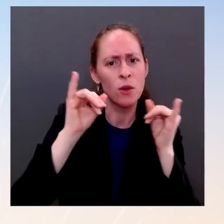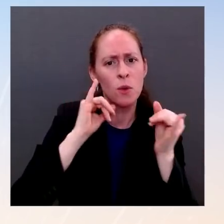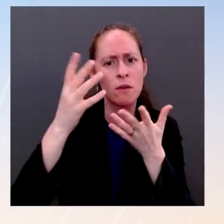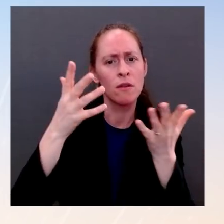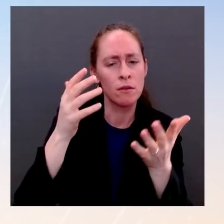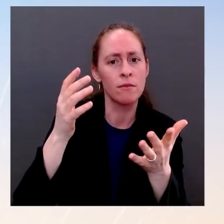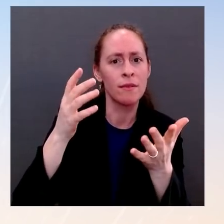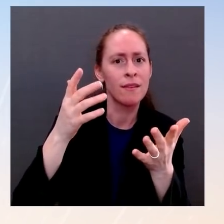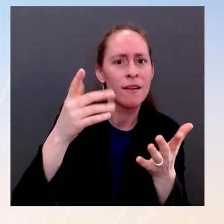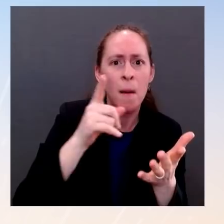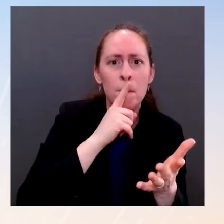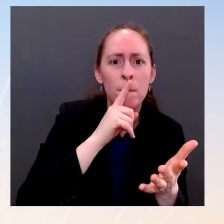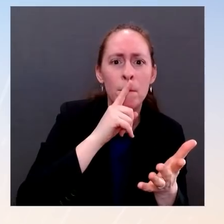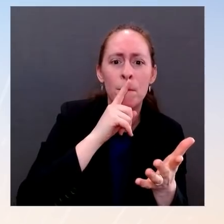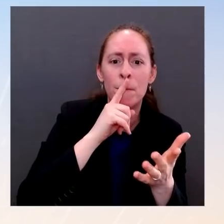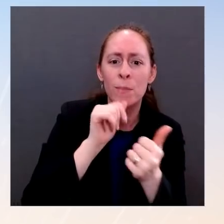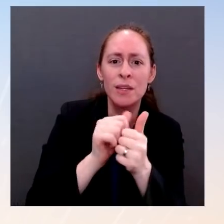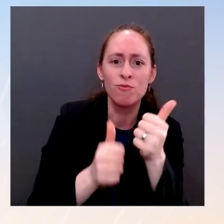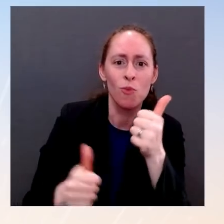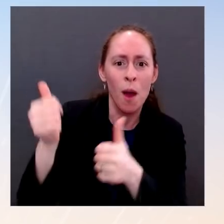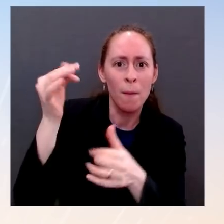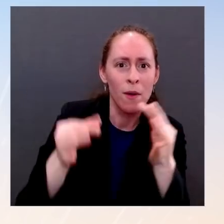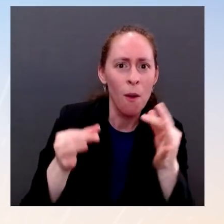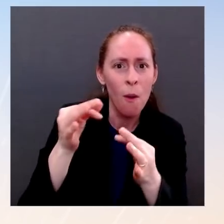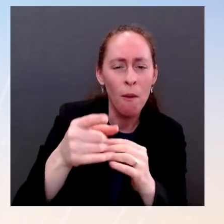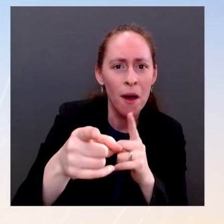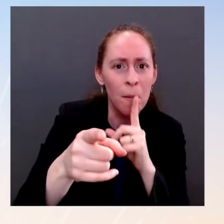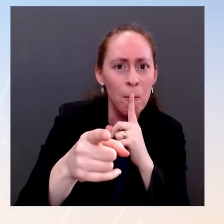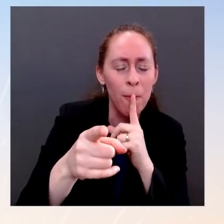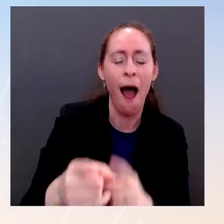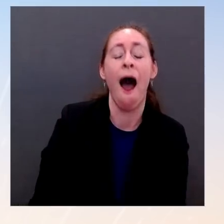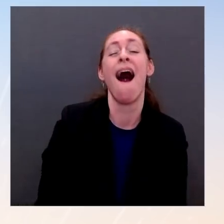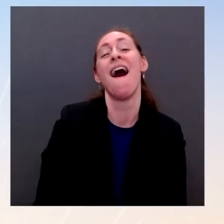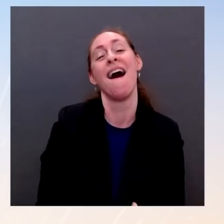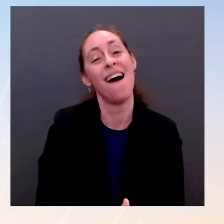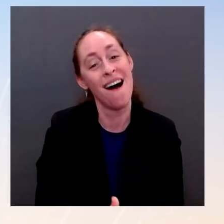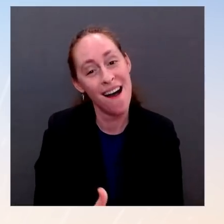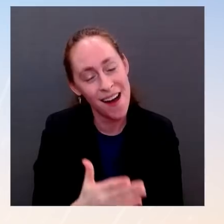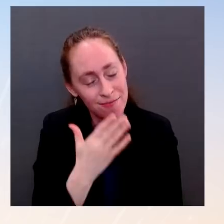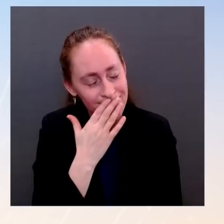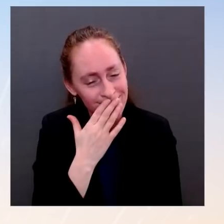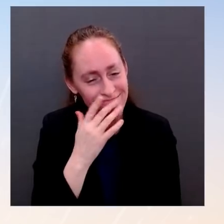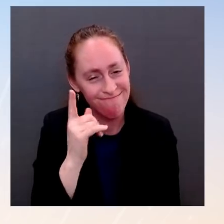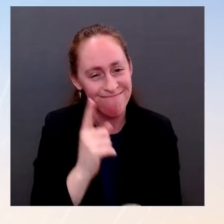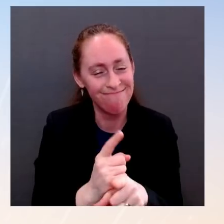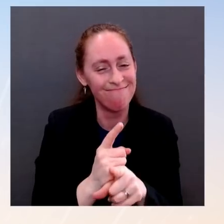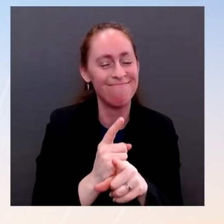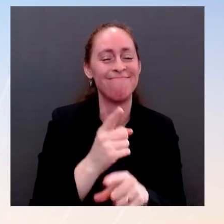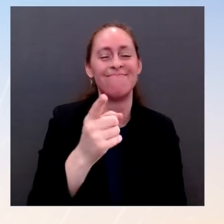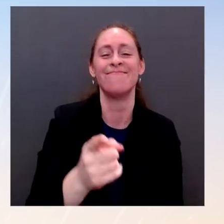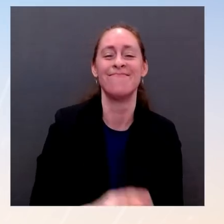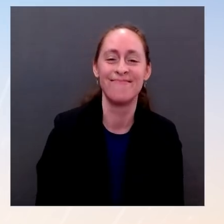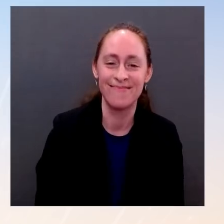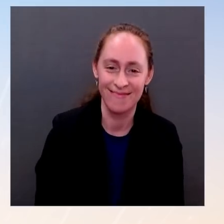that February is not that much longer; it's 10 days if my math is correct. And we remain on track to -- >> The Press: